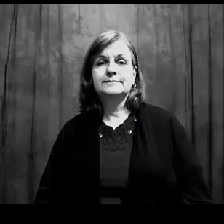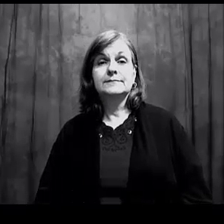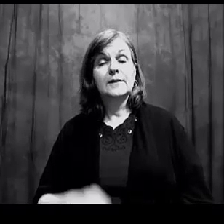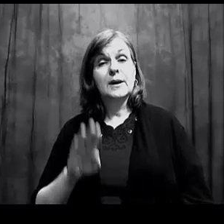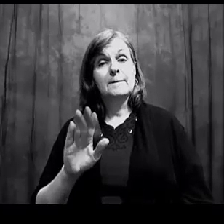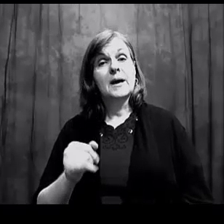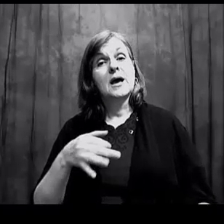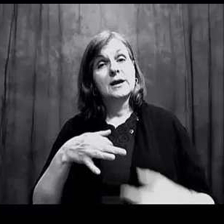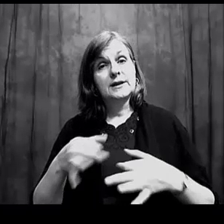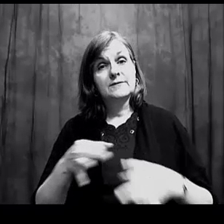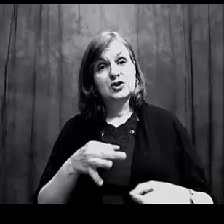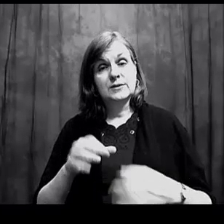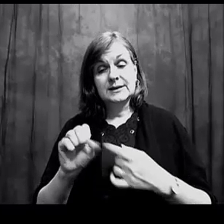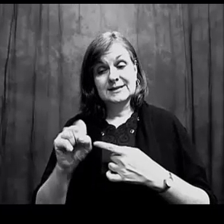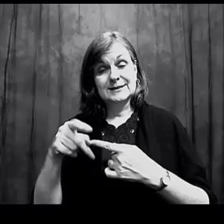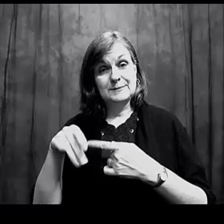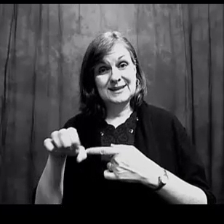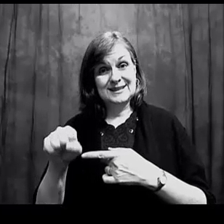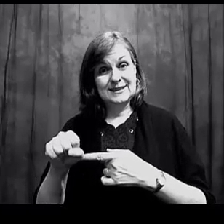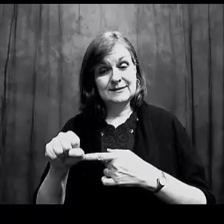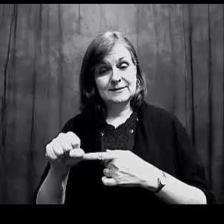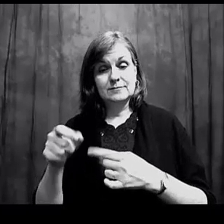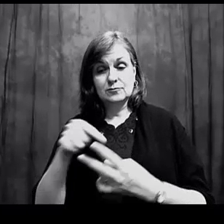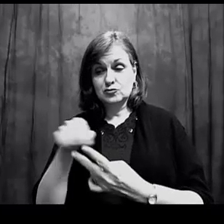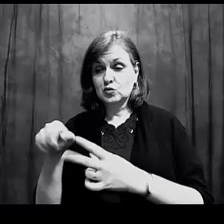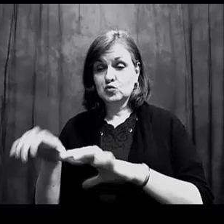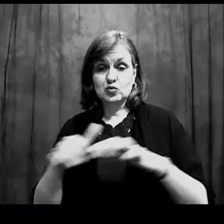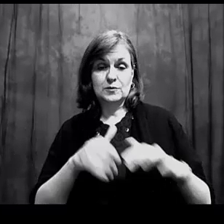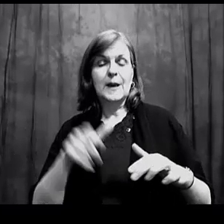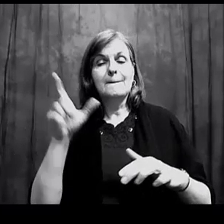species by definition must interbreed